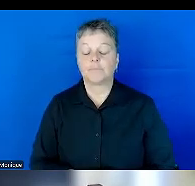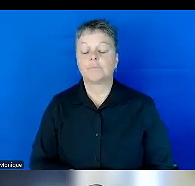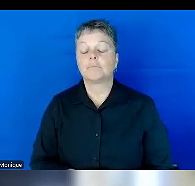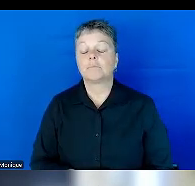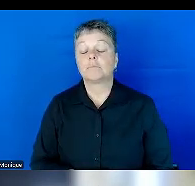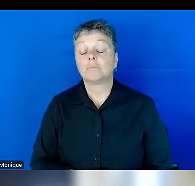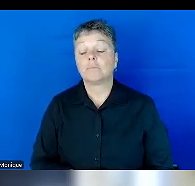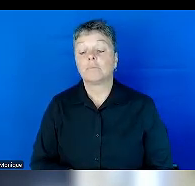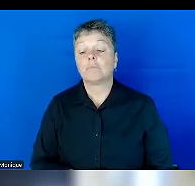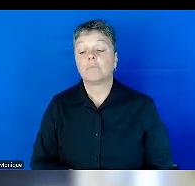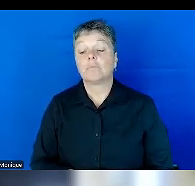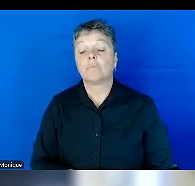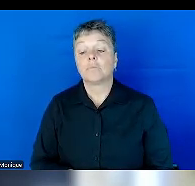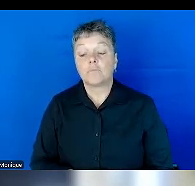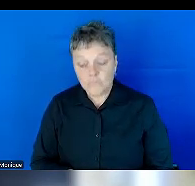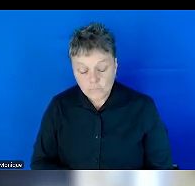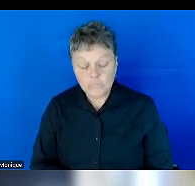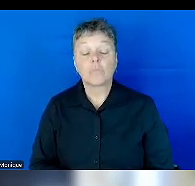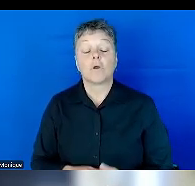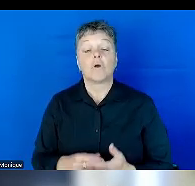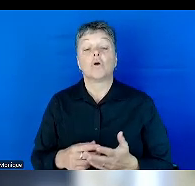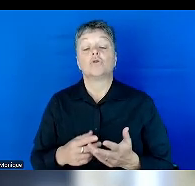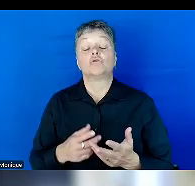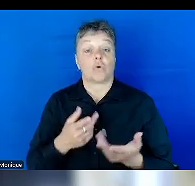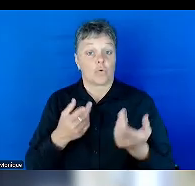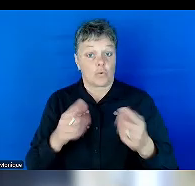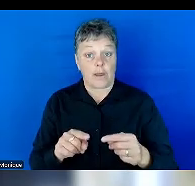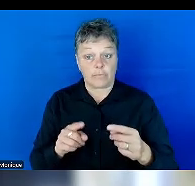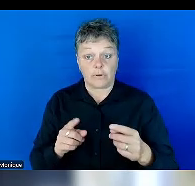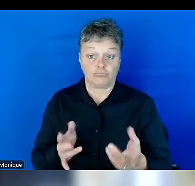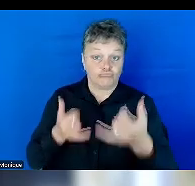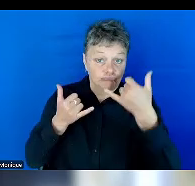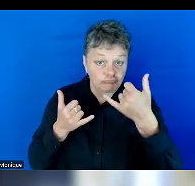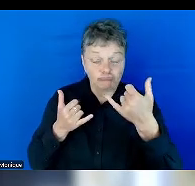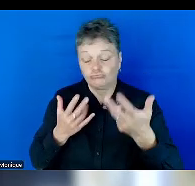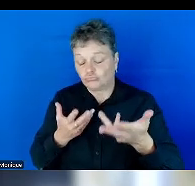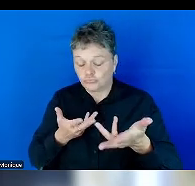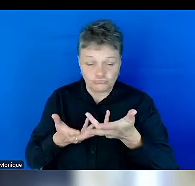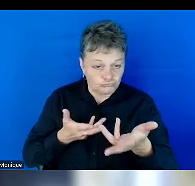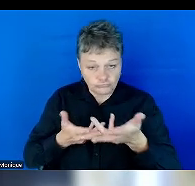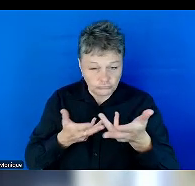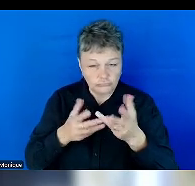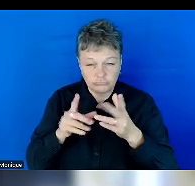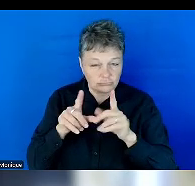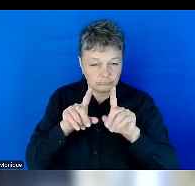talking with the intake coordinator, you will then the intake coordinator will then uh figure